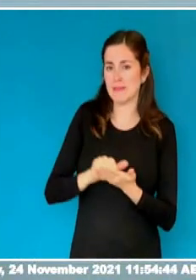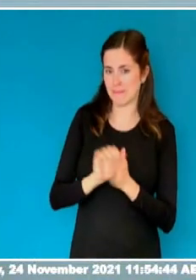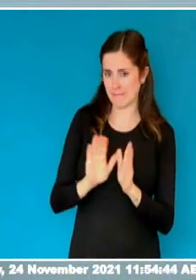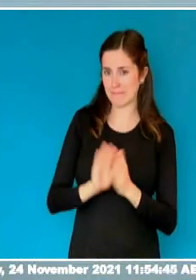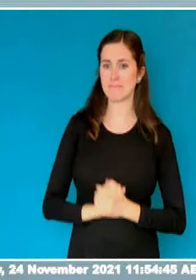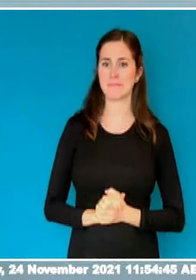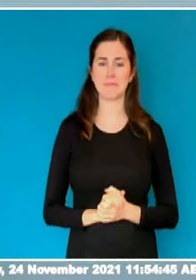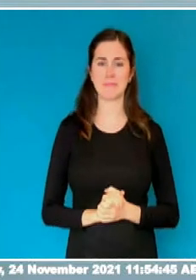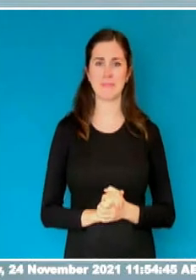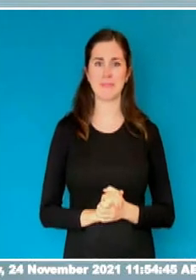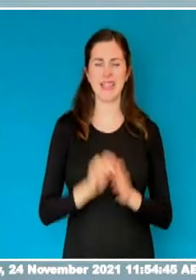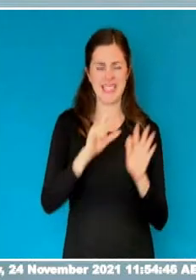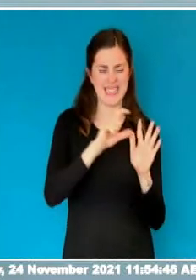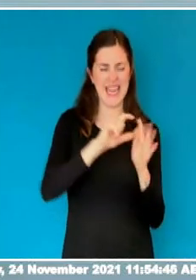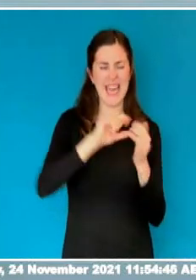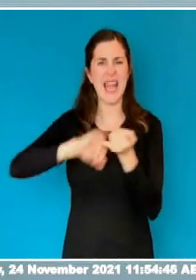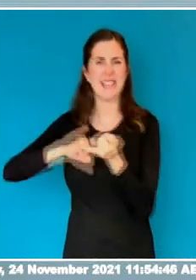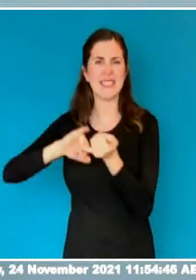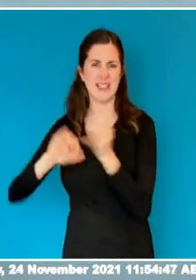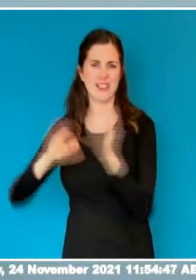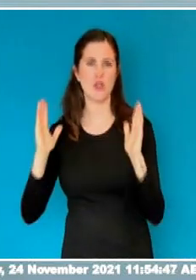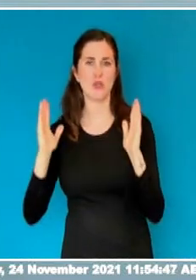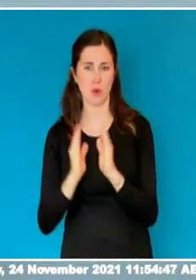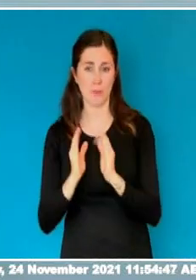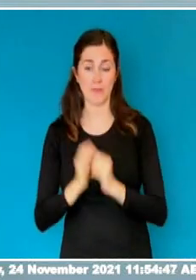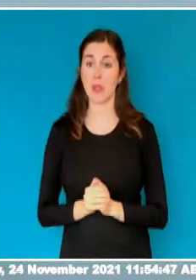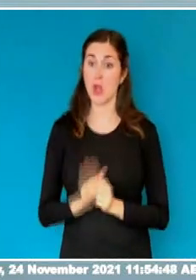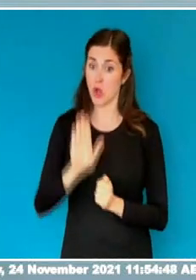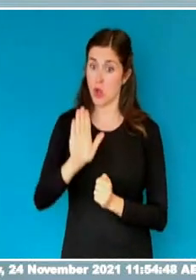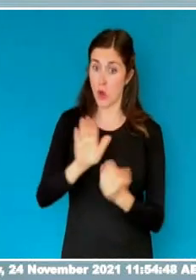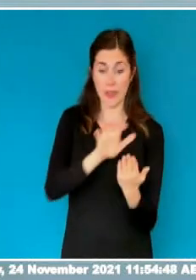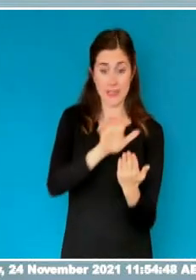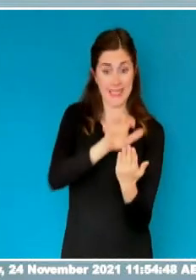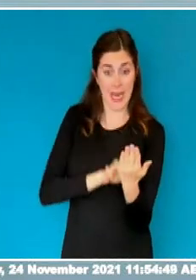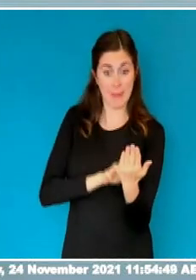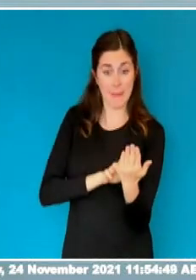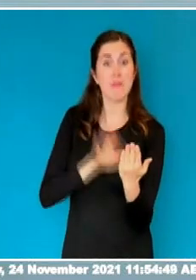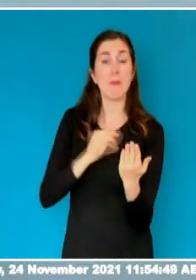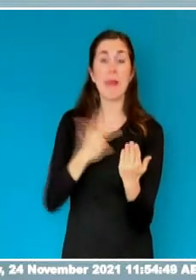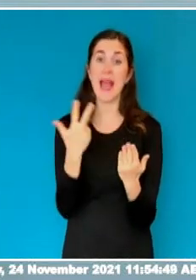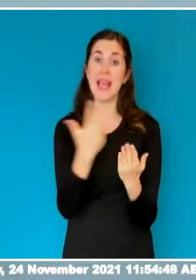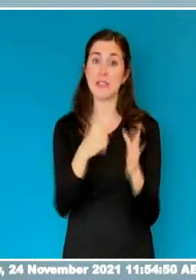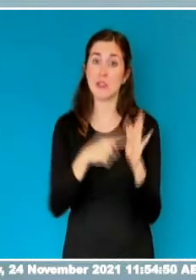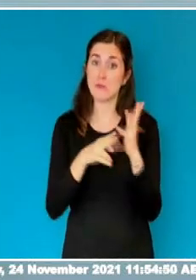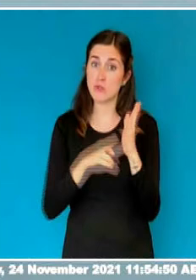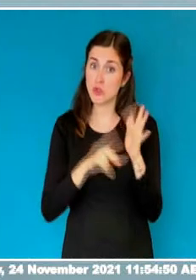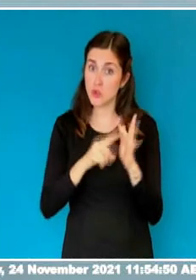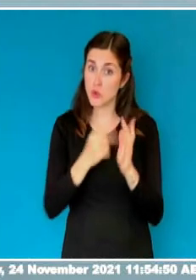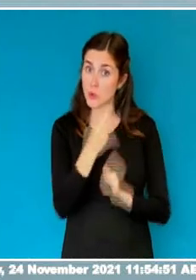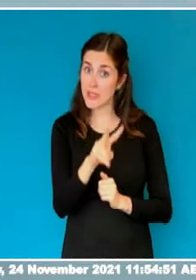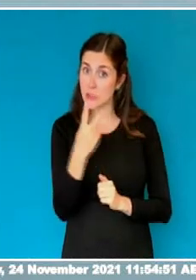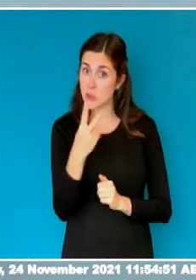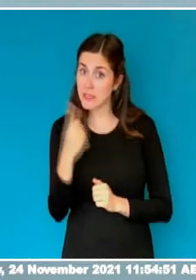You have prepared a statement dated 18 June 2021? Yes, that's correct.